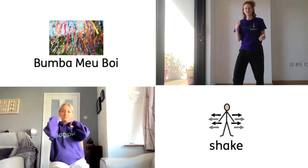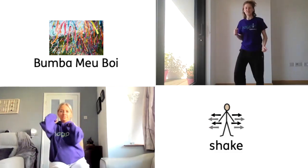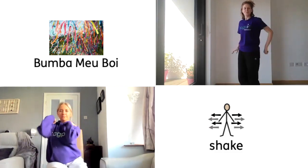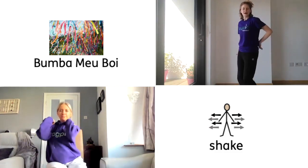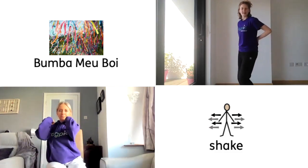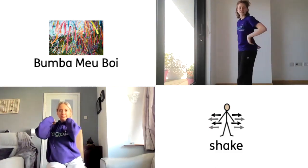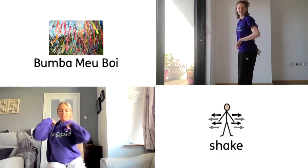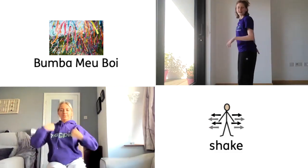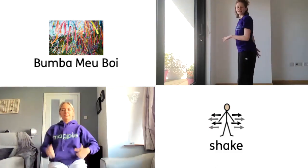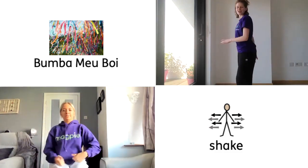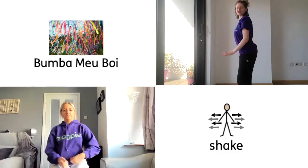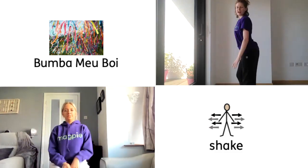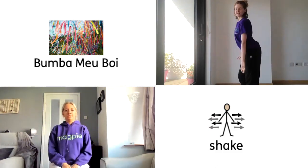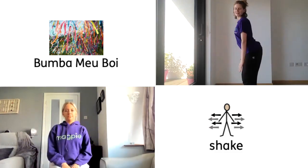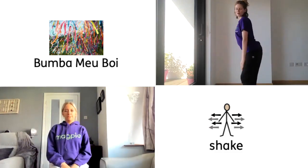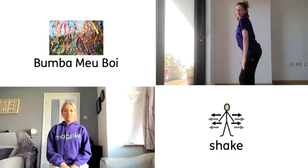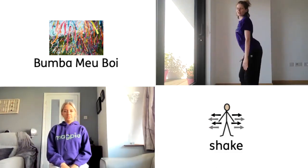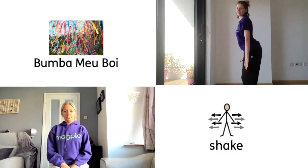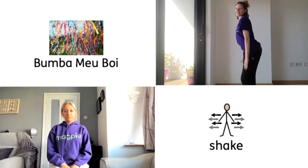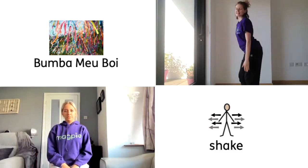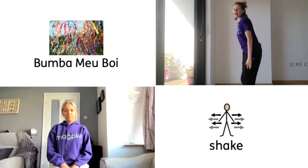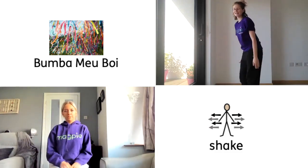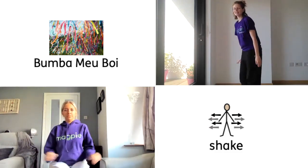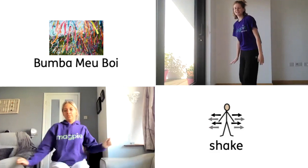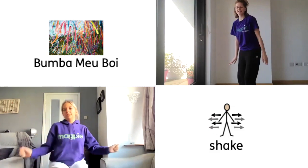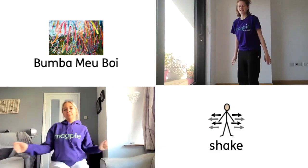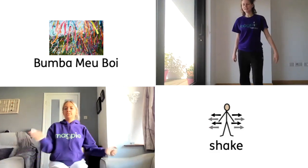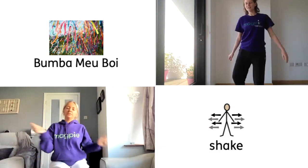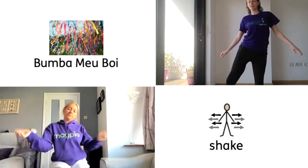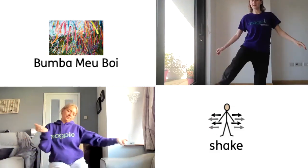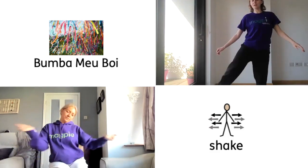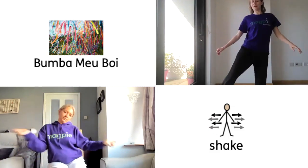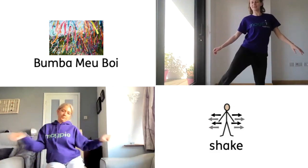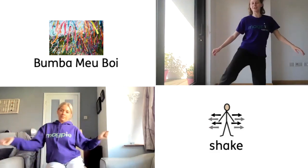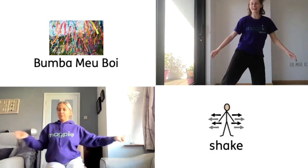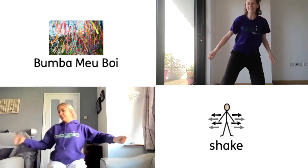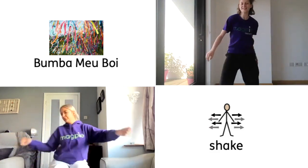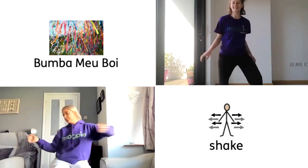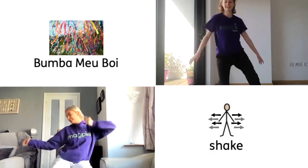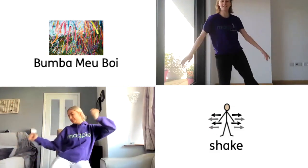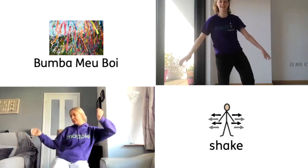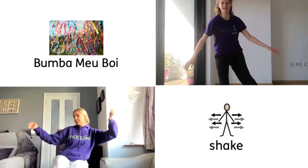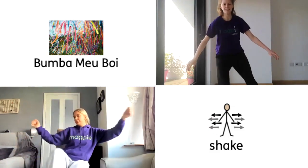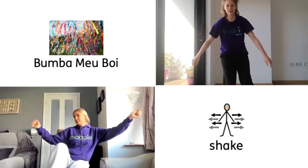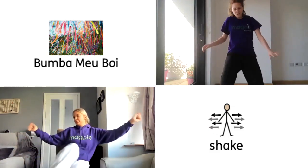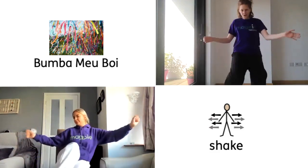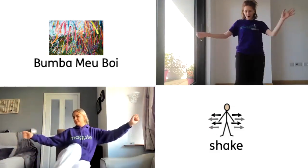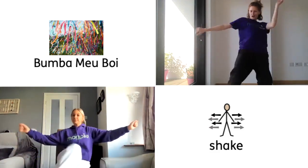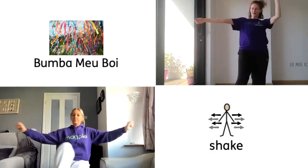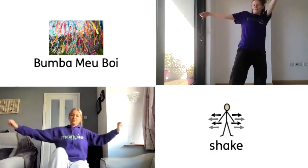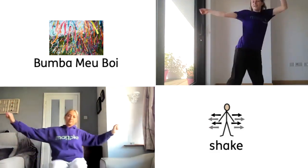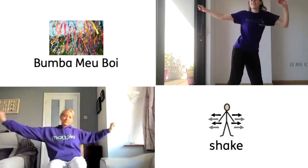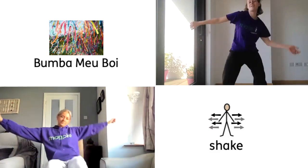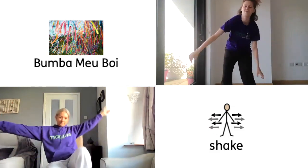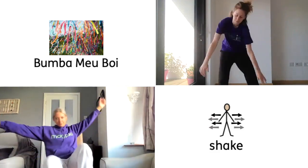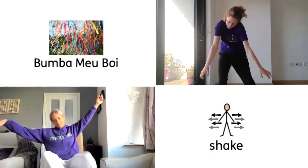you might decide to shake your tail or one of your legs or your whole body